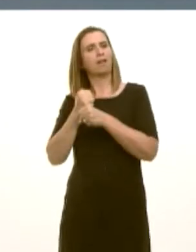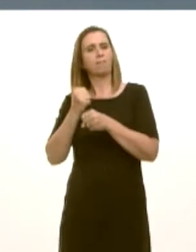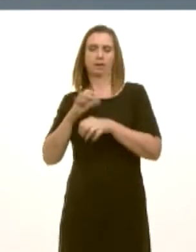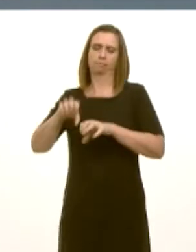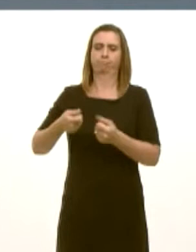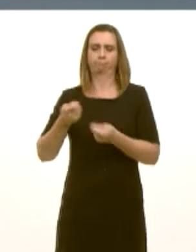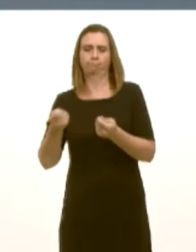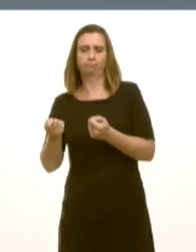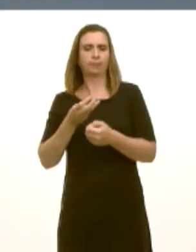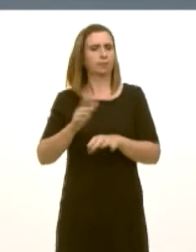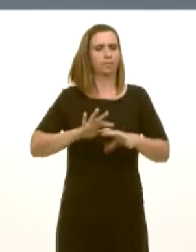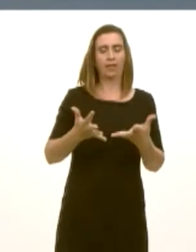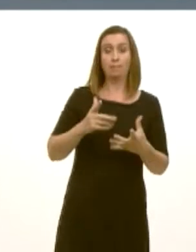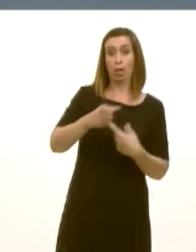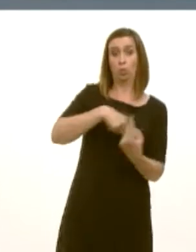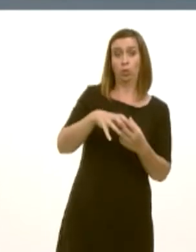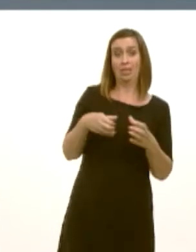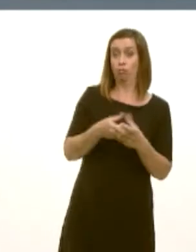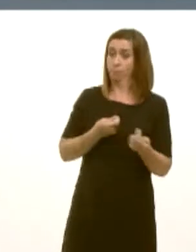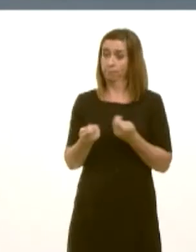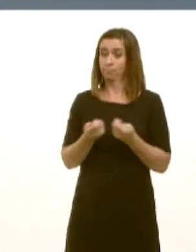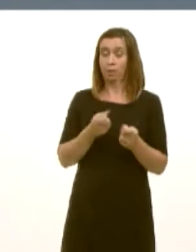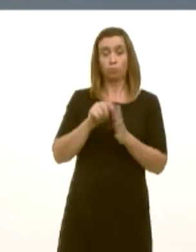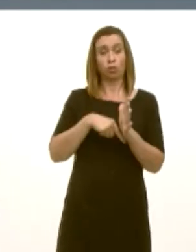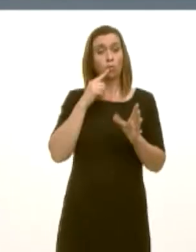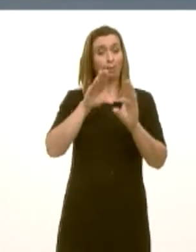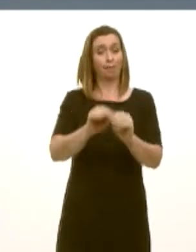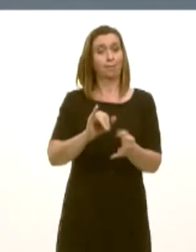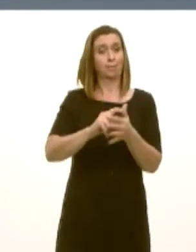However, the scheme is due to come to an end in September of this year.